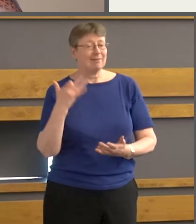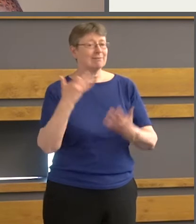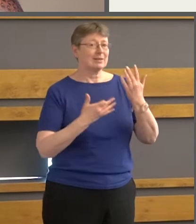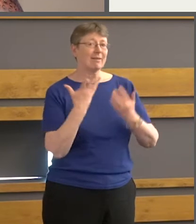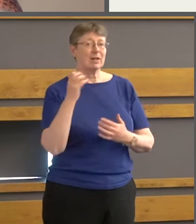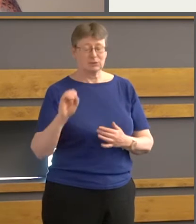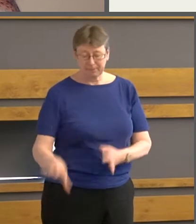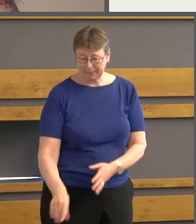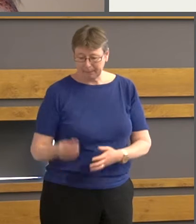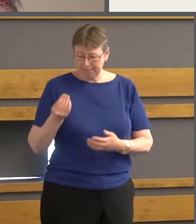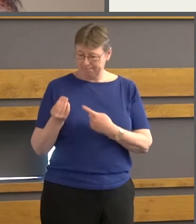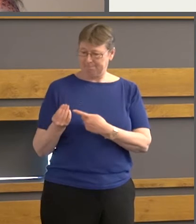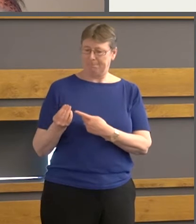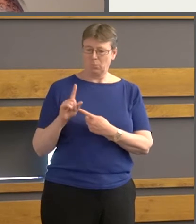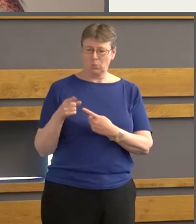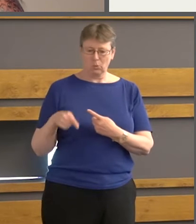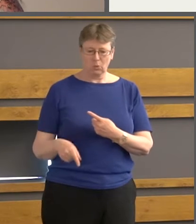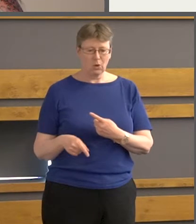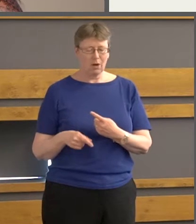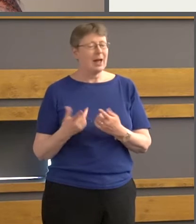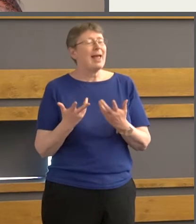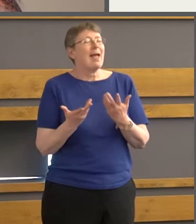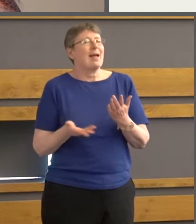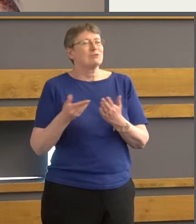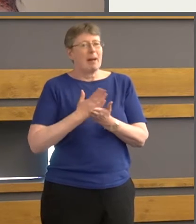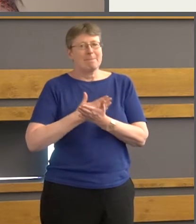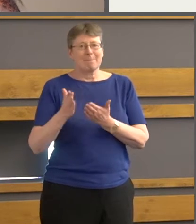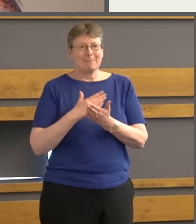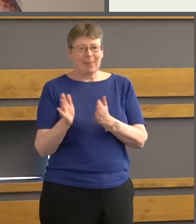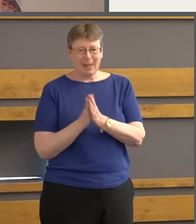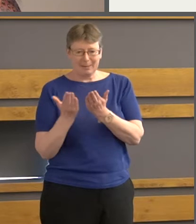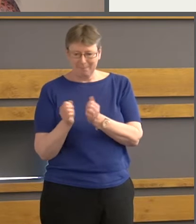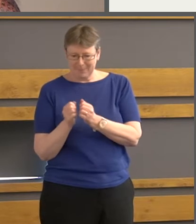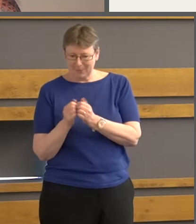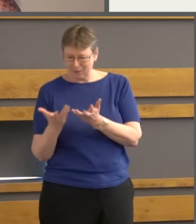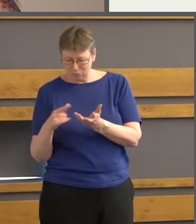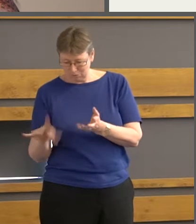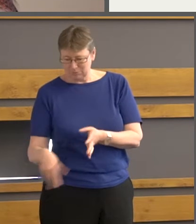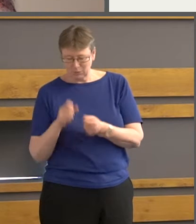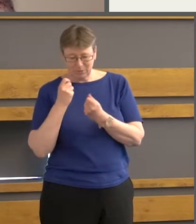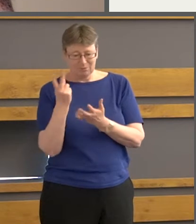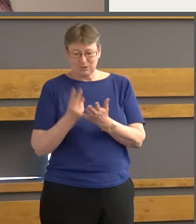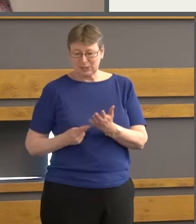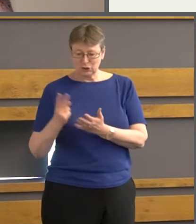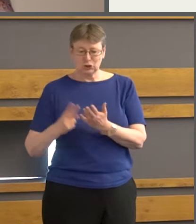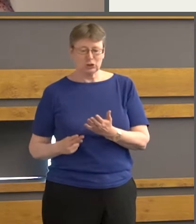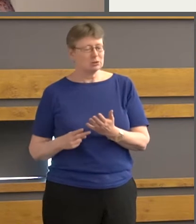And he'd picked it up to take home because it had many empty pages and he used it as a sketch pad as drawing paper. And she said, you know,